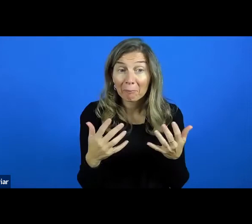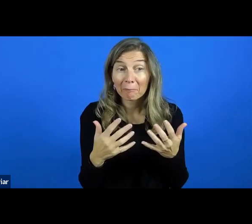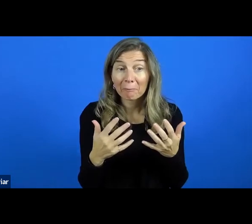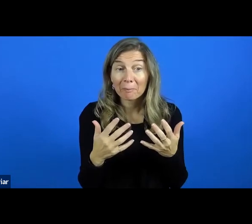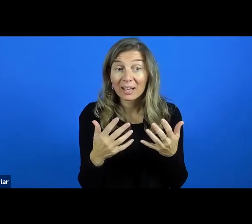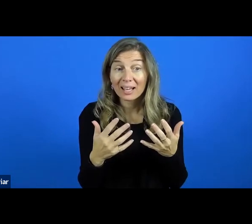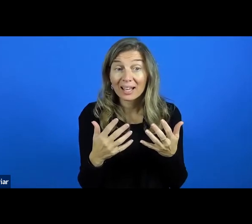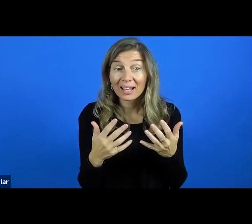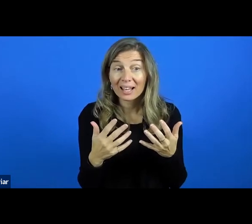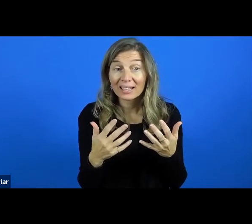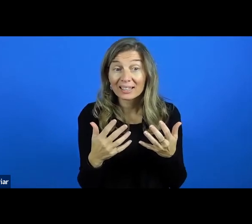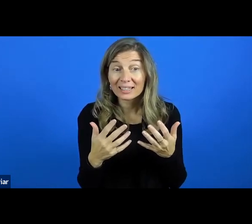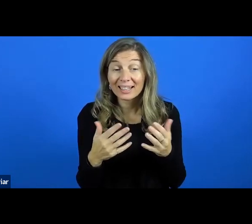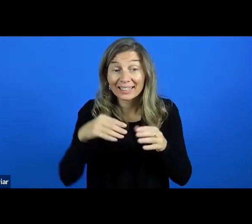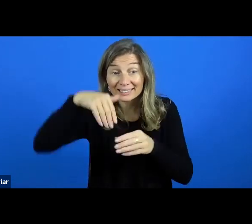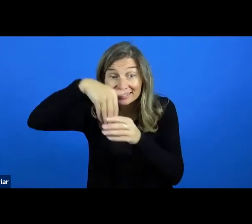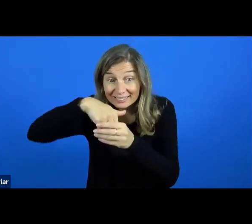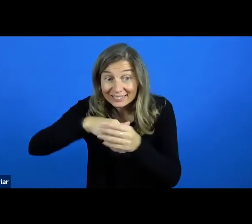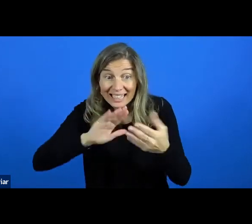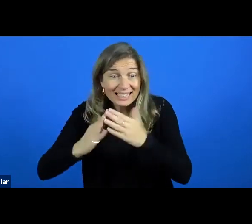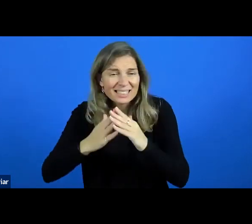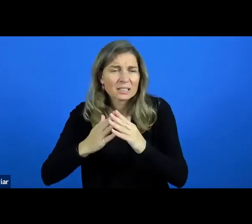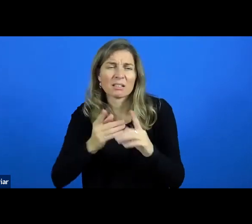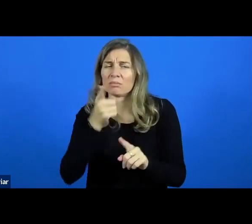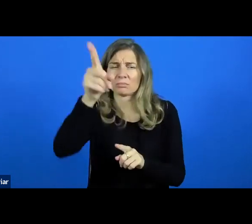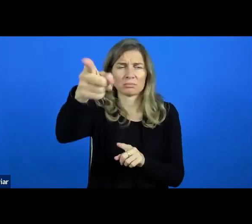from town or inhabited rural areas.